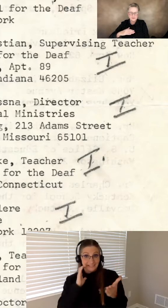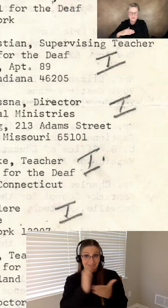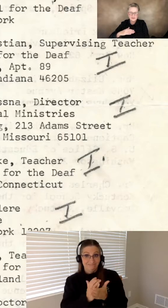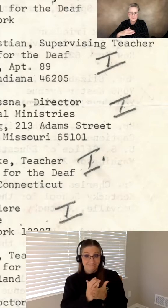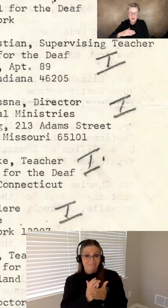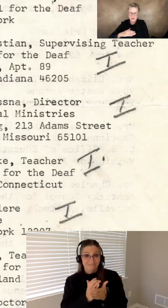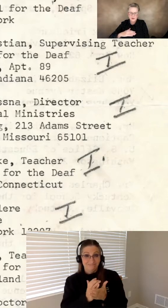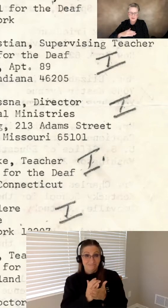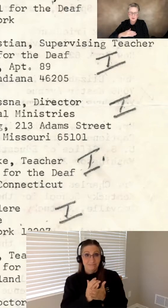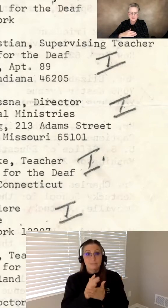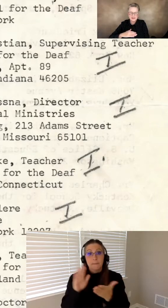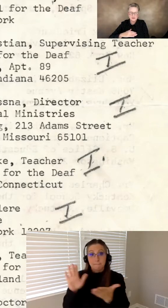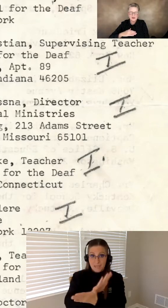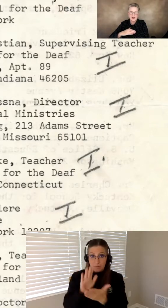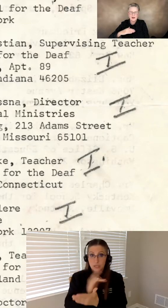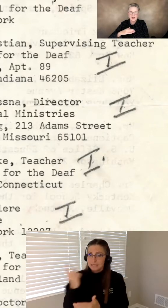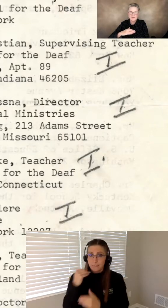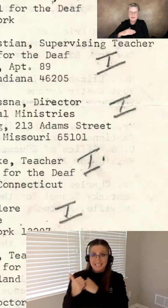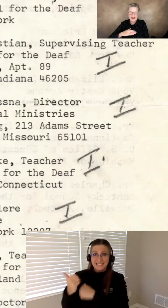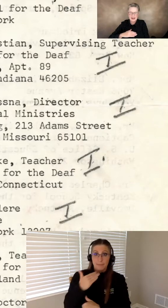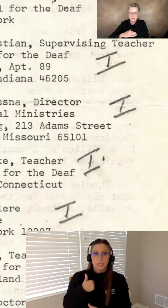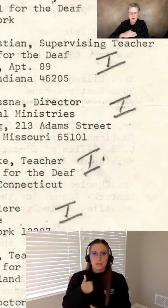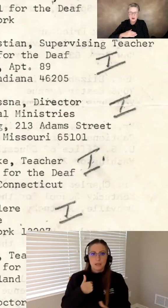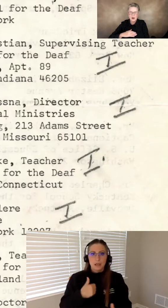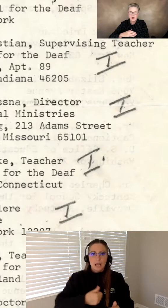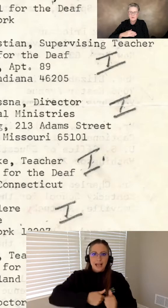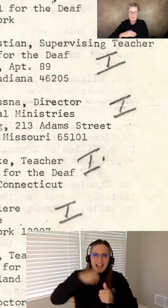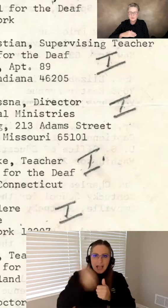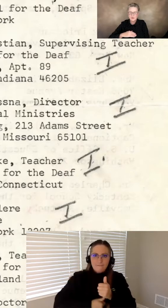piece of paper that someone sent me that had every name of the people that